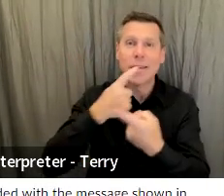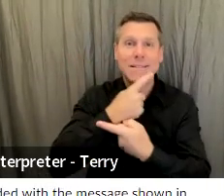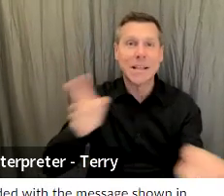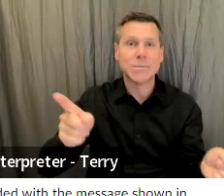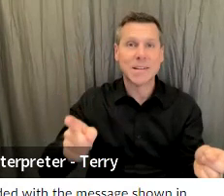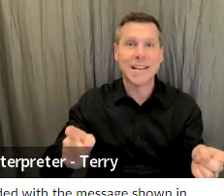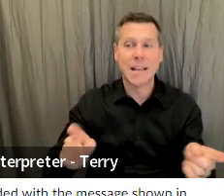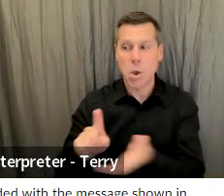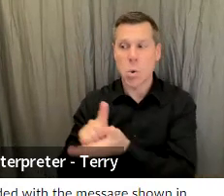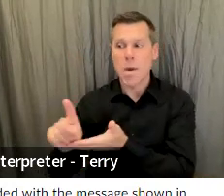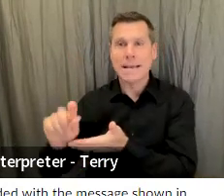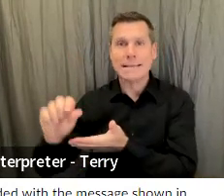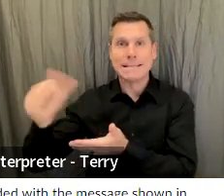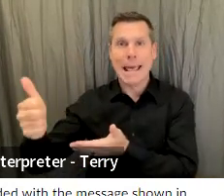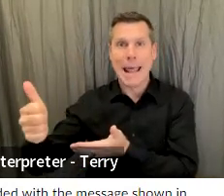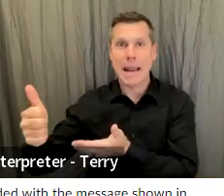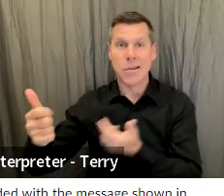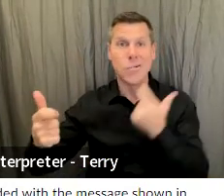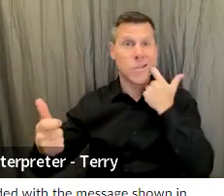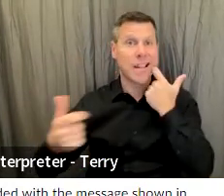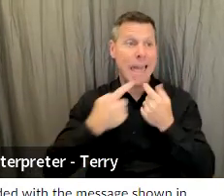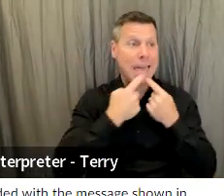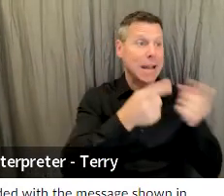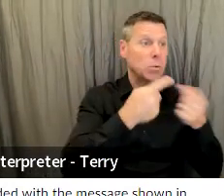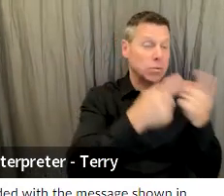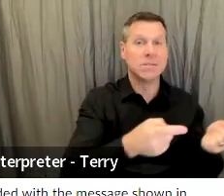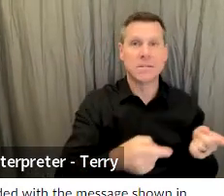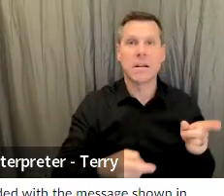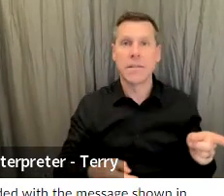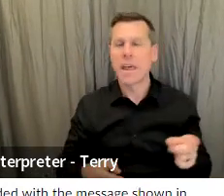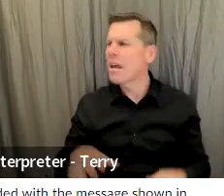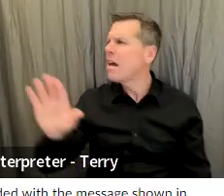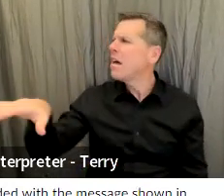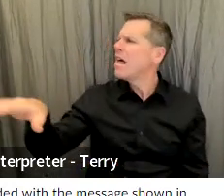will ask me a question that I just set out in announcements. So I know they're not subscribed to right